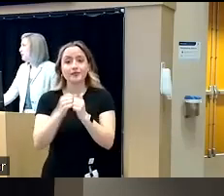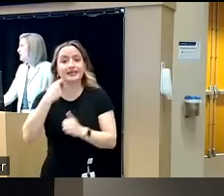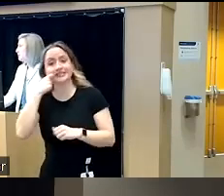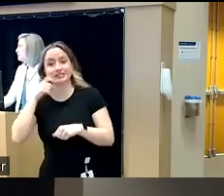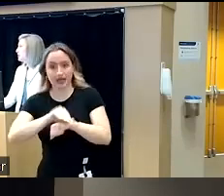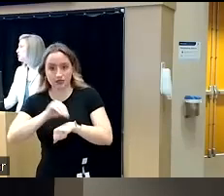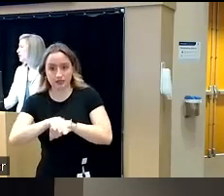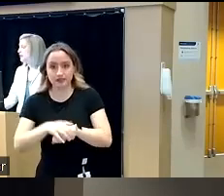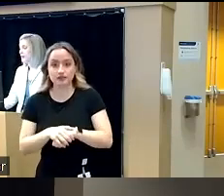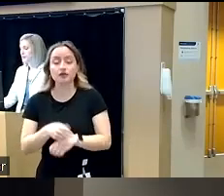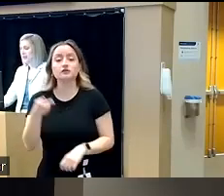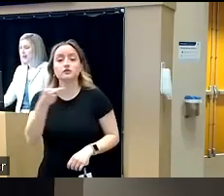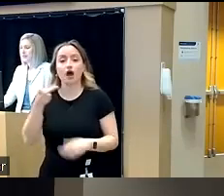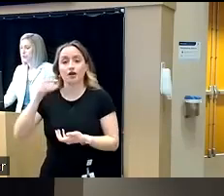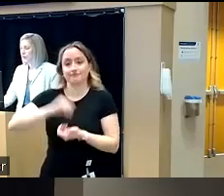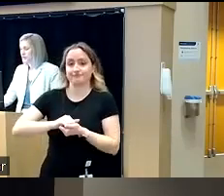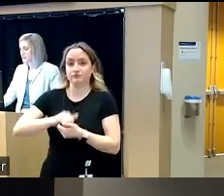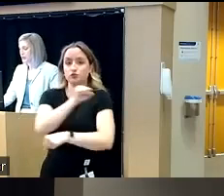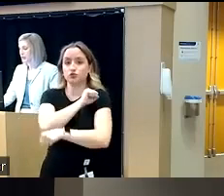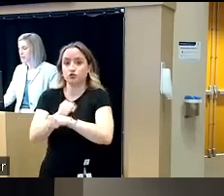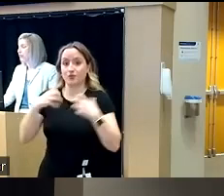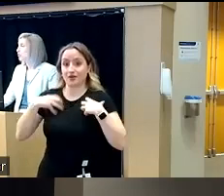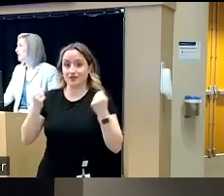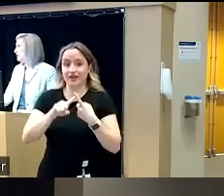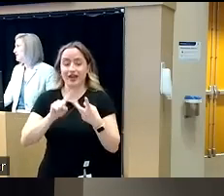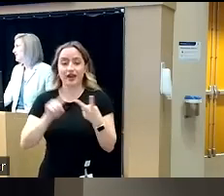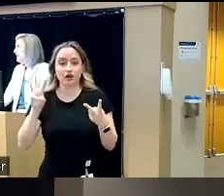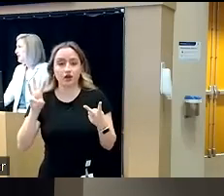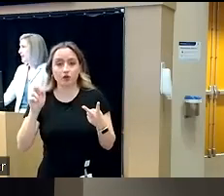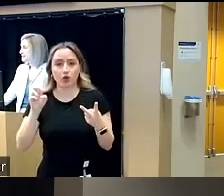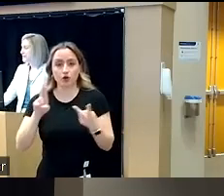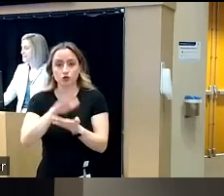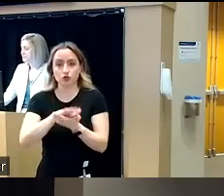a collaboration between strong recovery and the Warner school for four years the pandemic